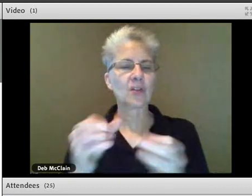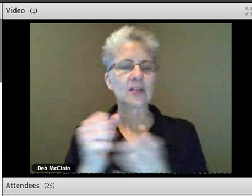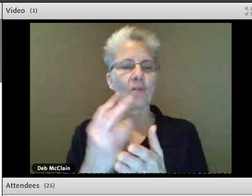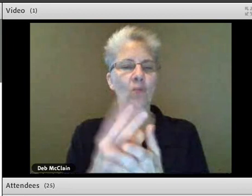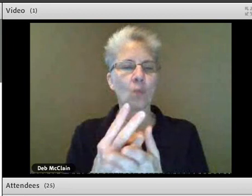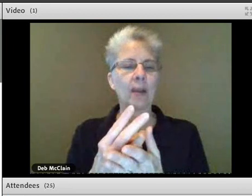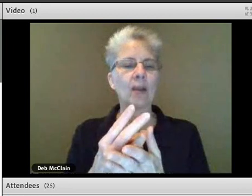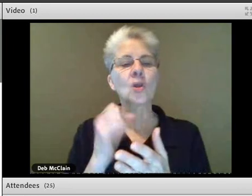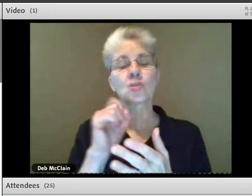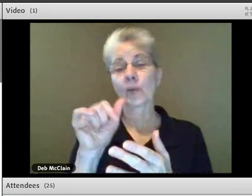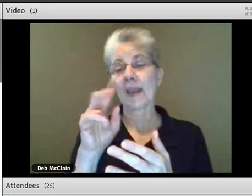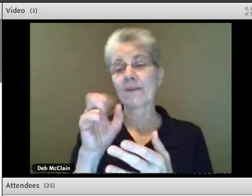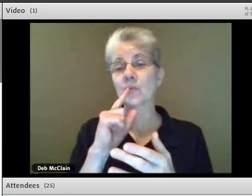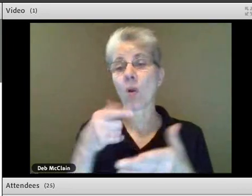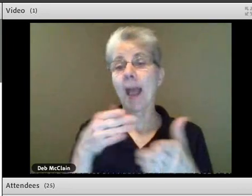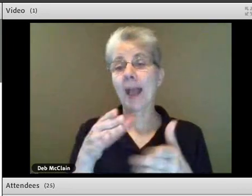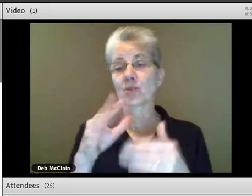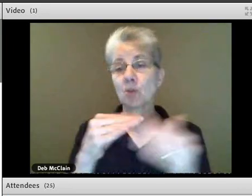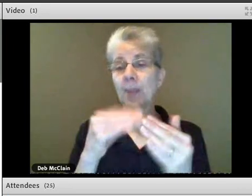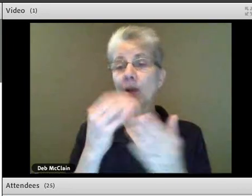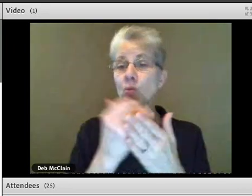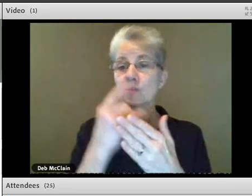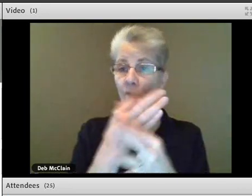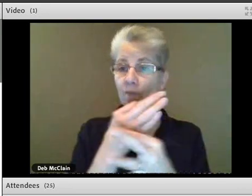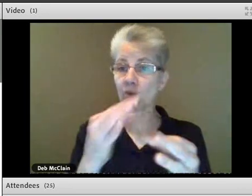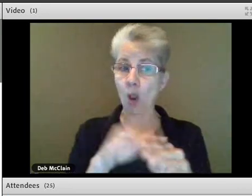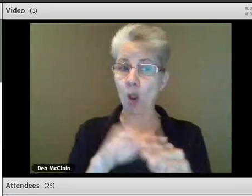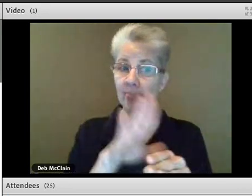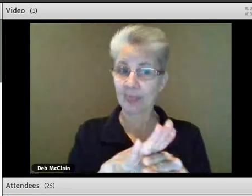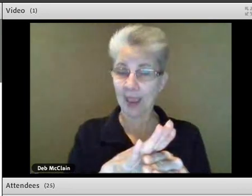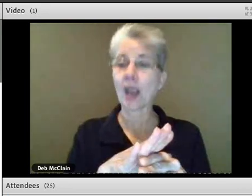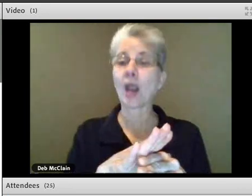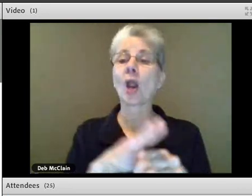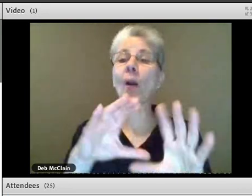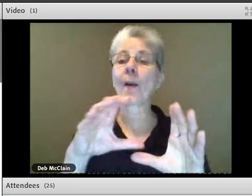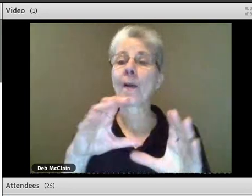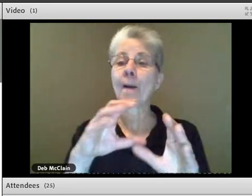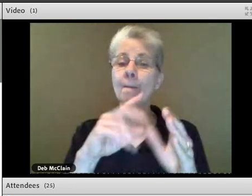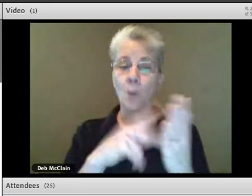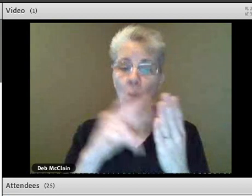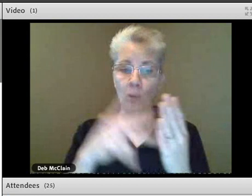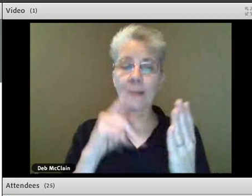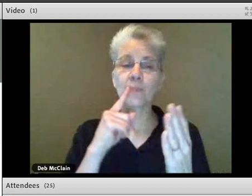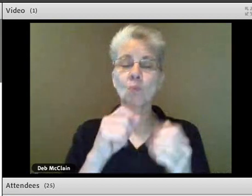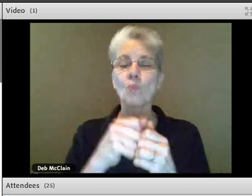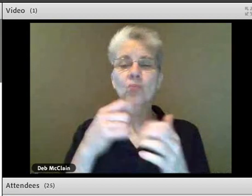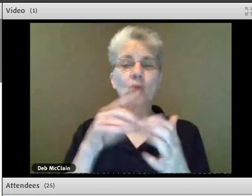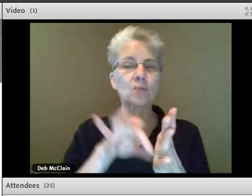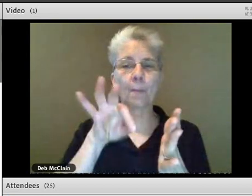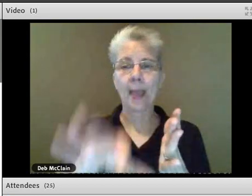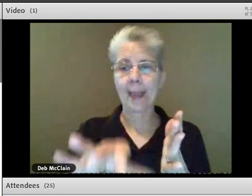so Canvas will actually let you build courses for free on their platform without having to pay. There are file limits.